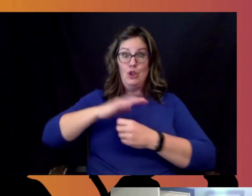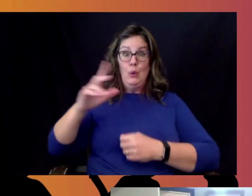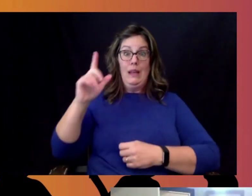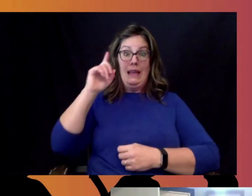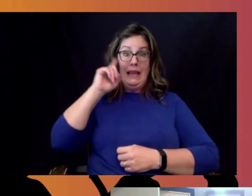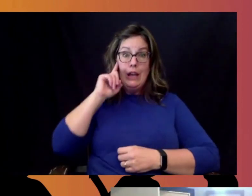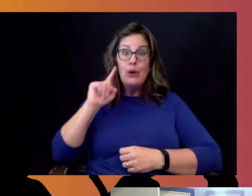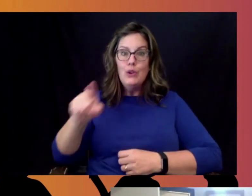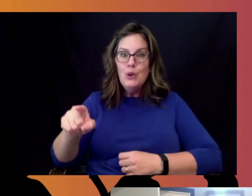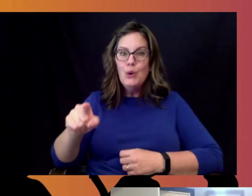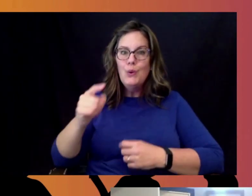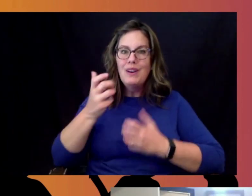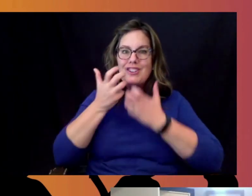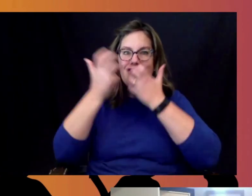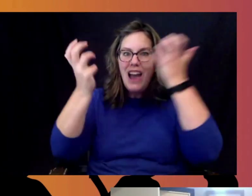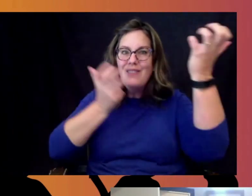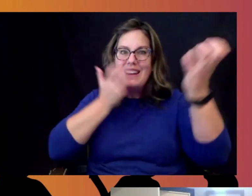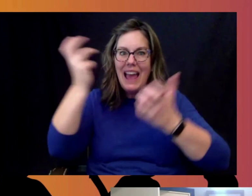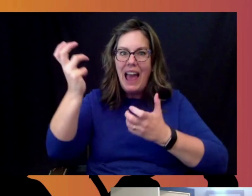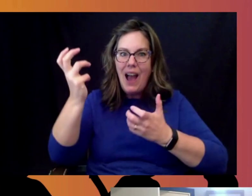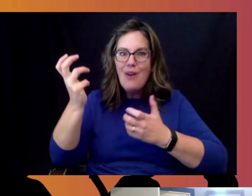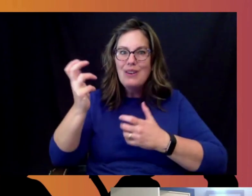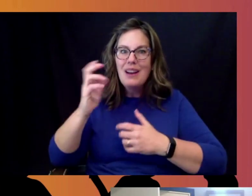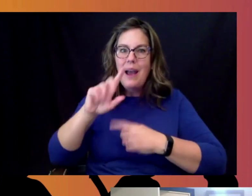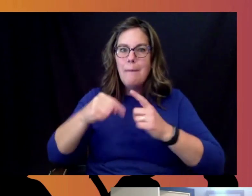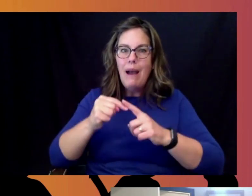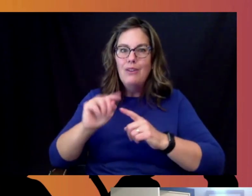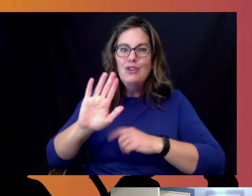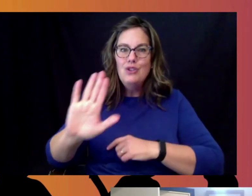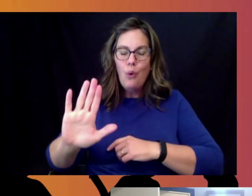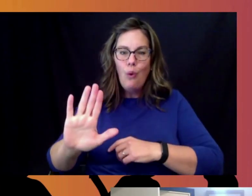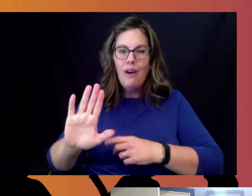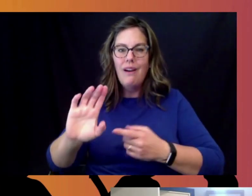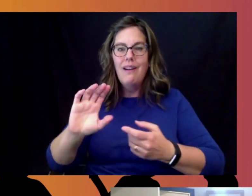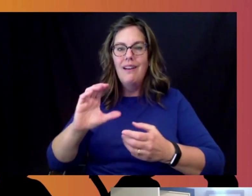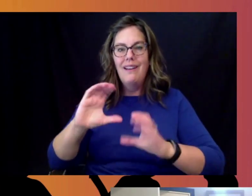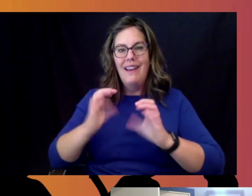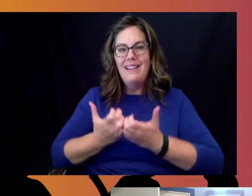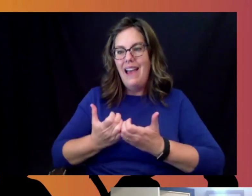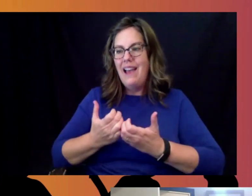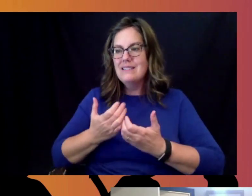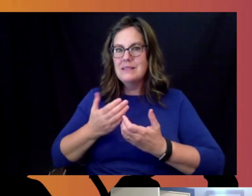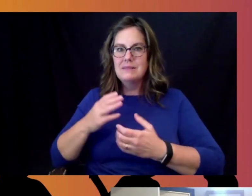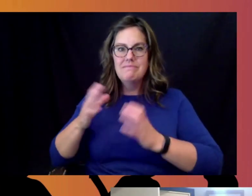your classmates melanin like melanin is glowing today like once people start hearing that